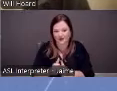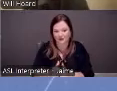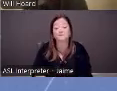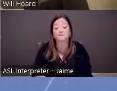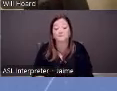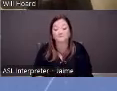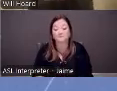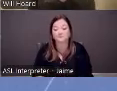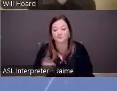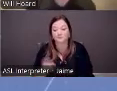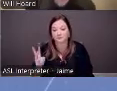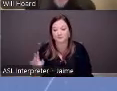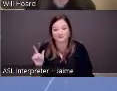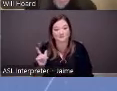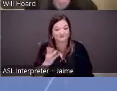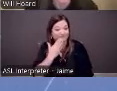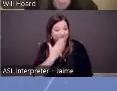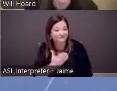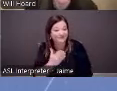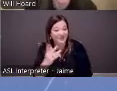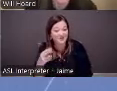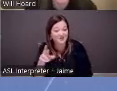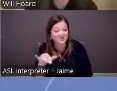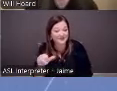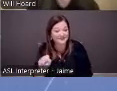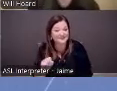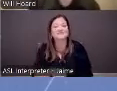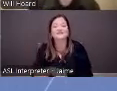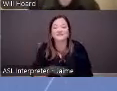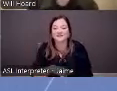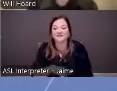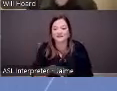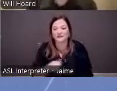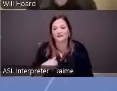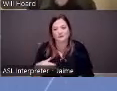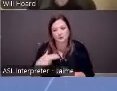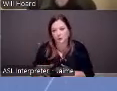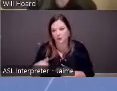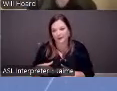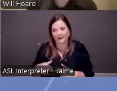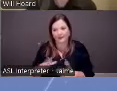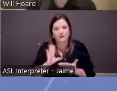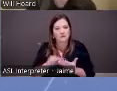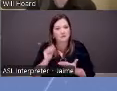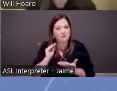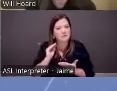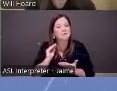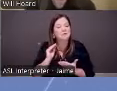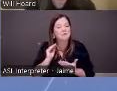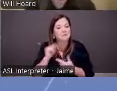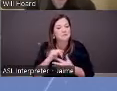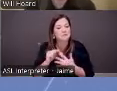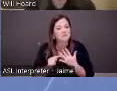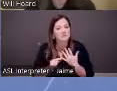Awesome. Thank you, Krys. So I'll just go over the quick key takeaways. And I know we've been talking about a lot of this,